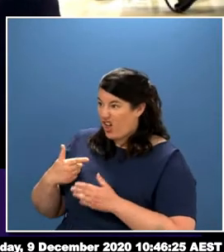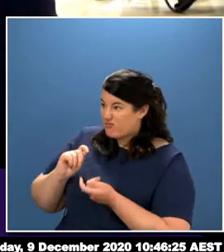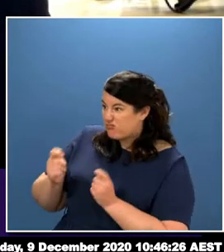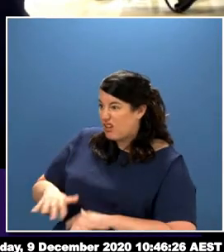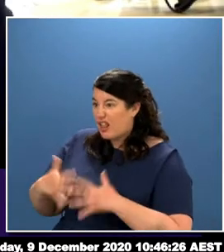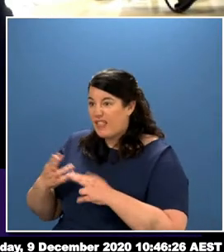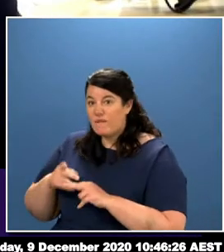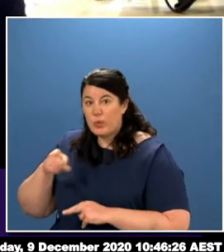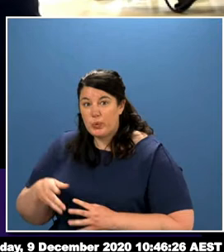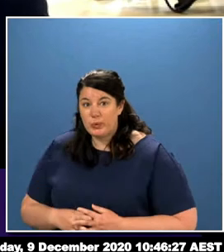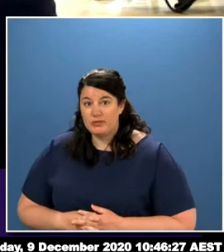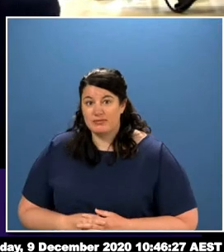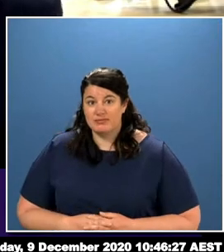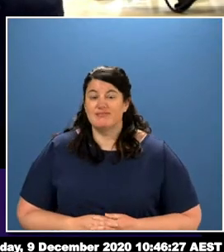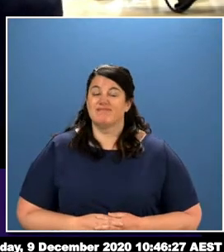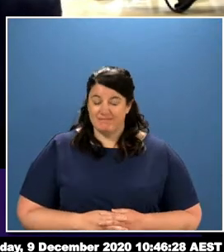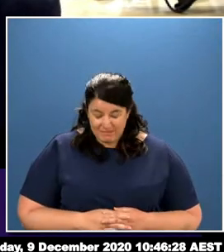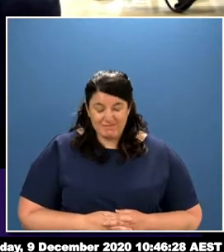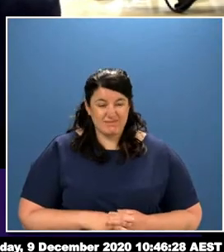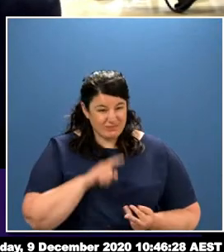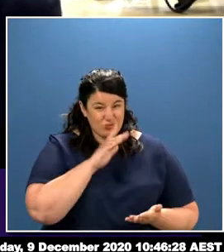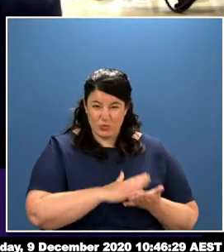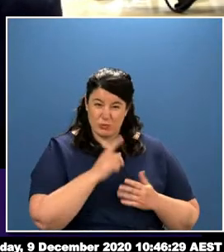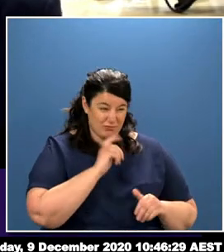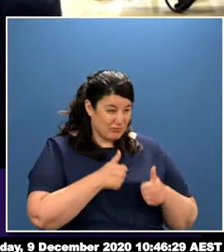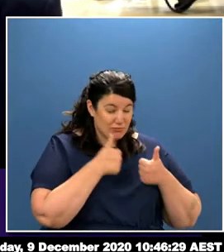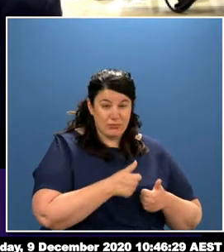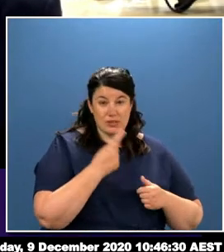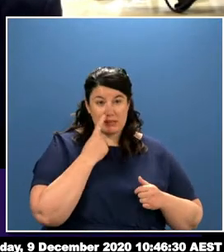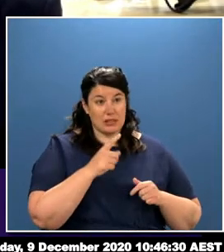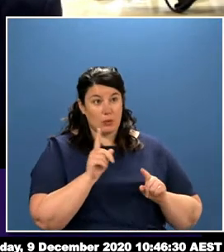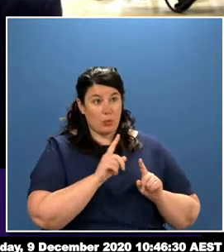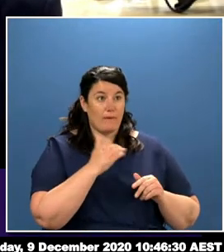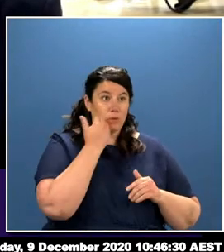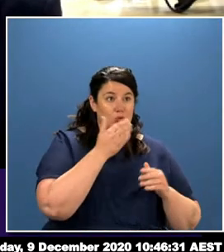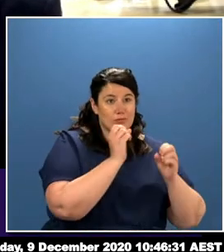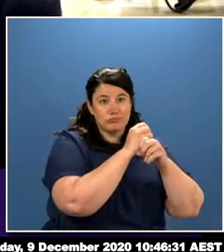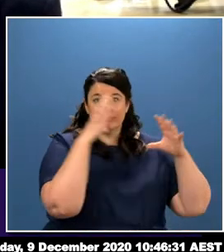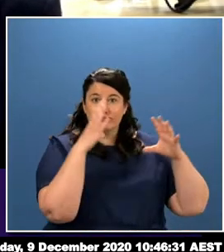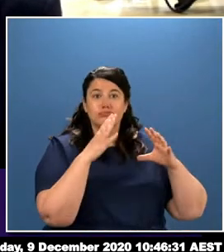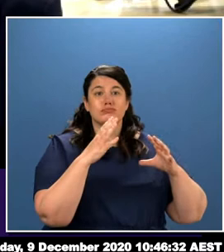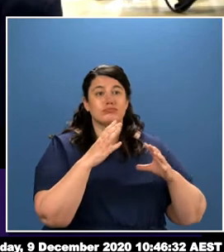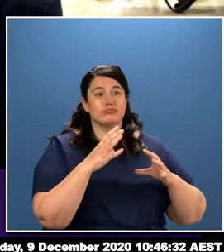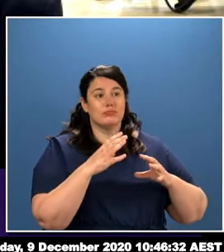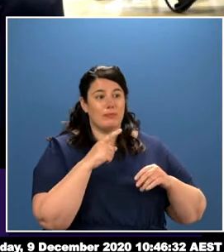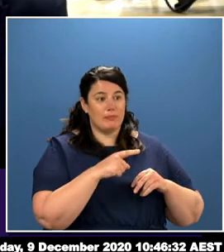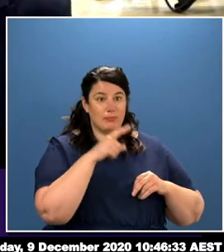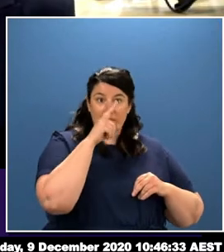is that right? It would be really lovely to see a world where people are